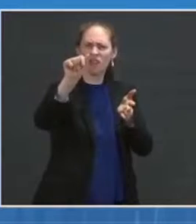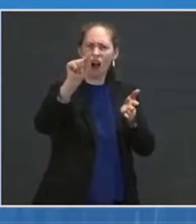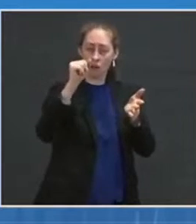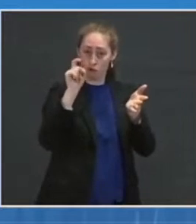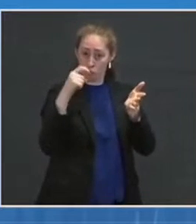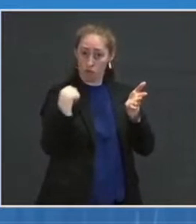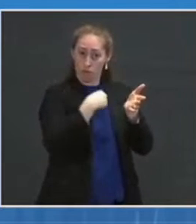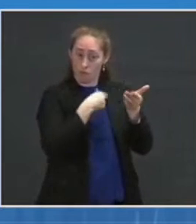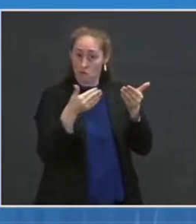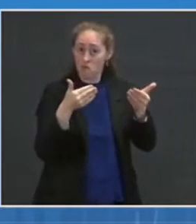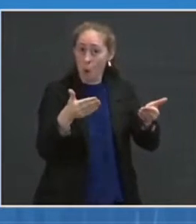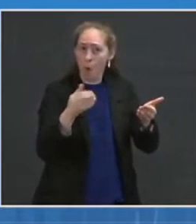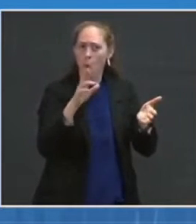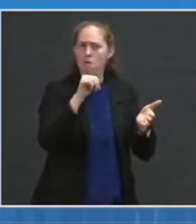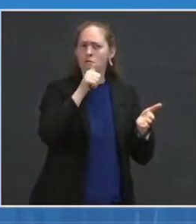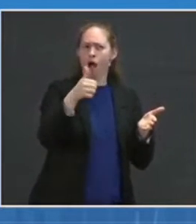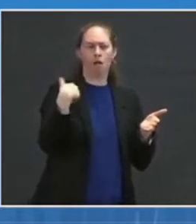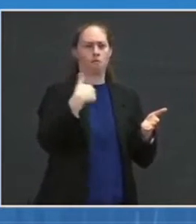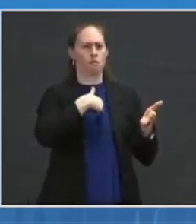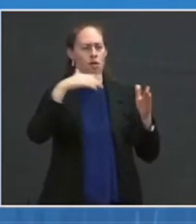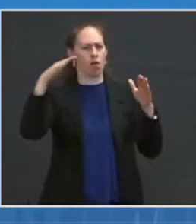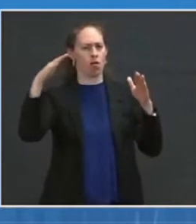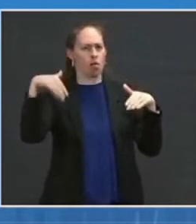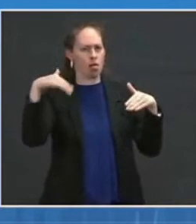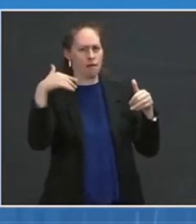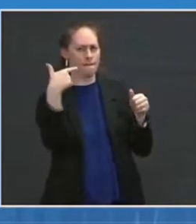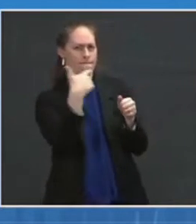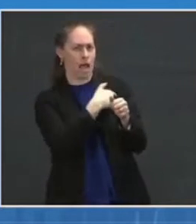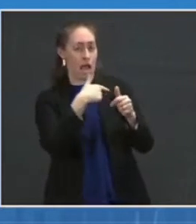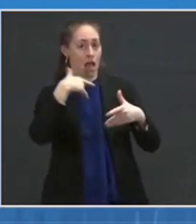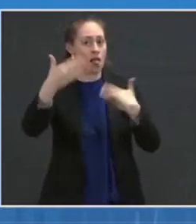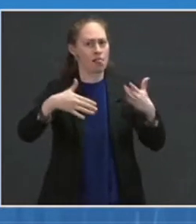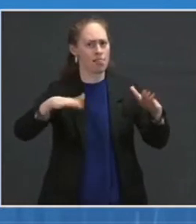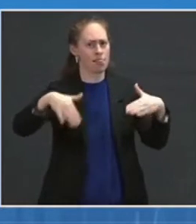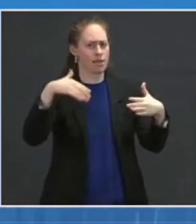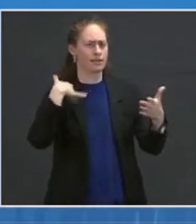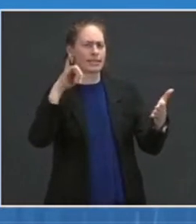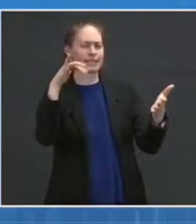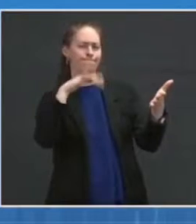AMOUNT OF EVENTS THEY WILL THEN LOOK AT THE DATA AND MAKE DECISIONS AS TO WHETHER OR NOT